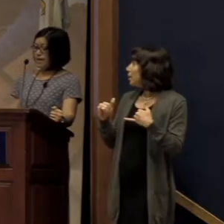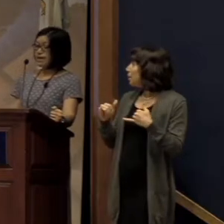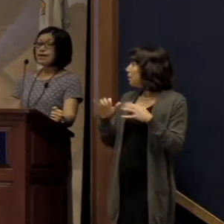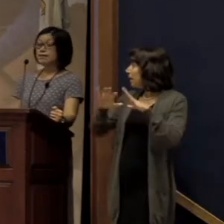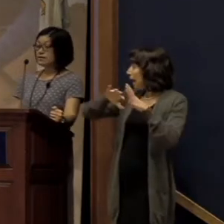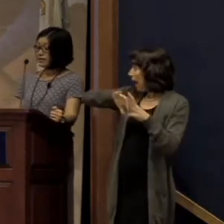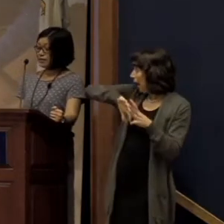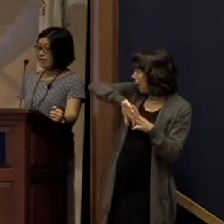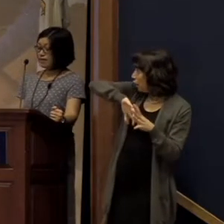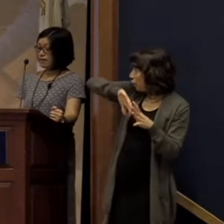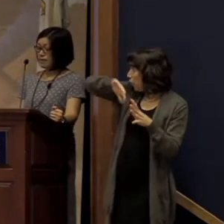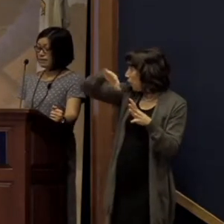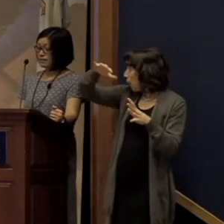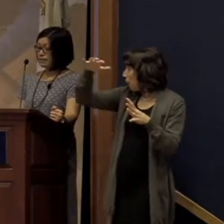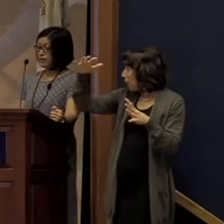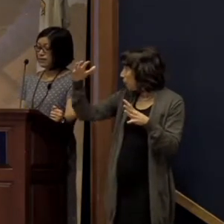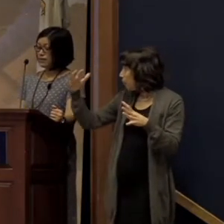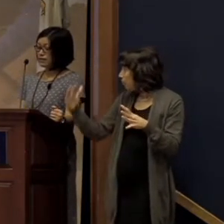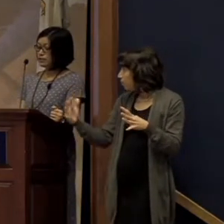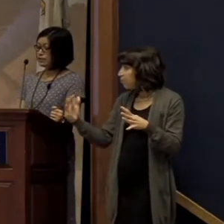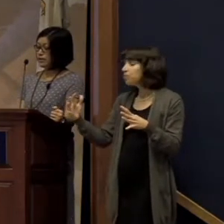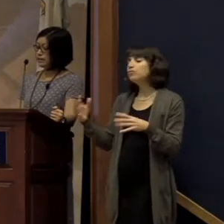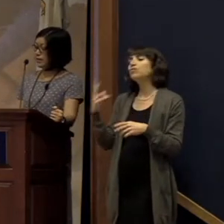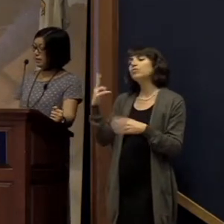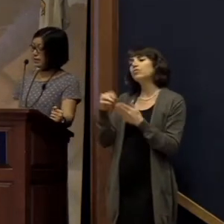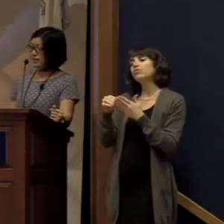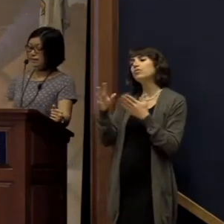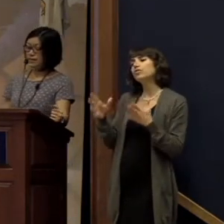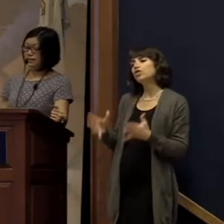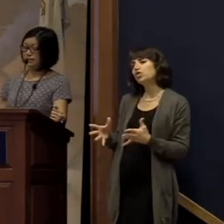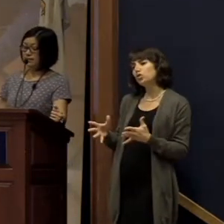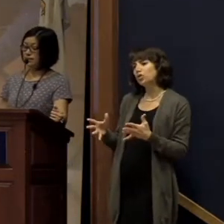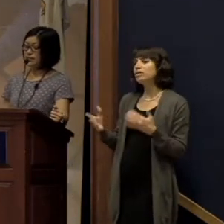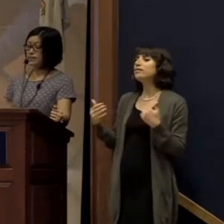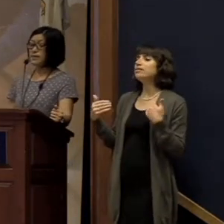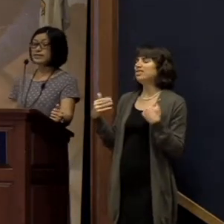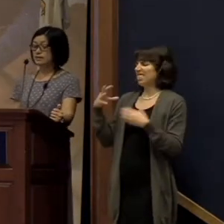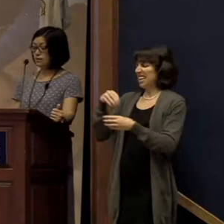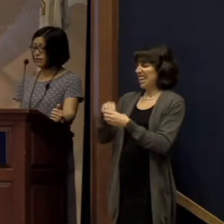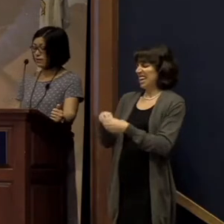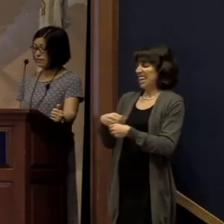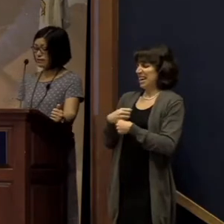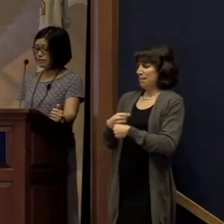Ariel and Sharon are members of a weekly after-school maker club that takes place in a community space a local Boys and Girls Club